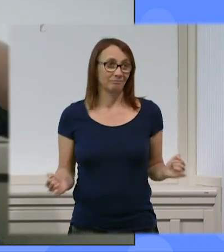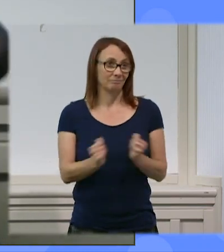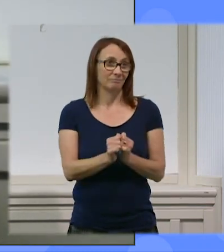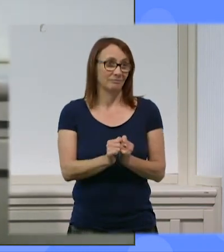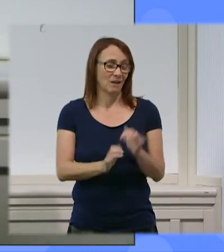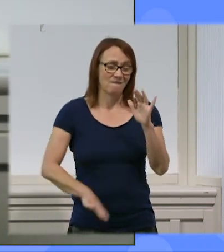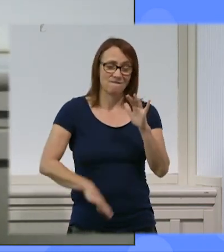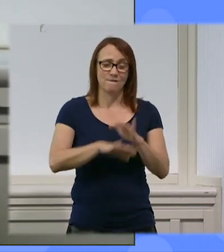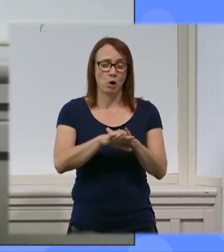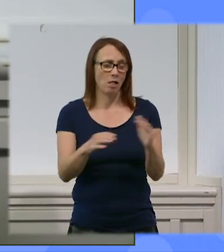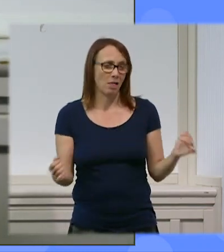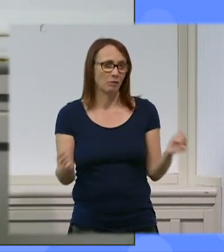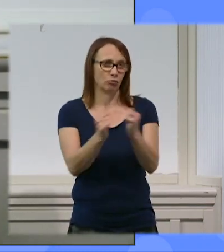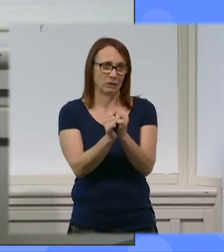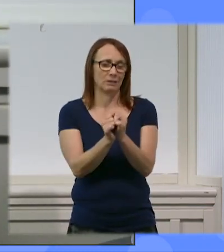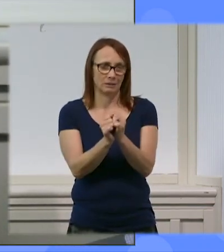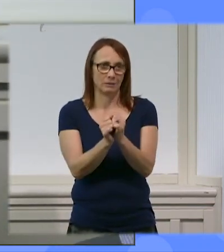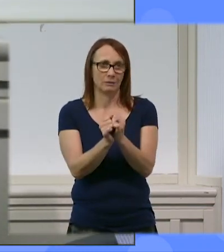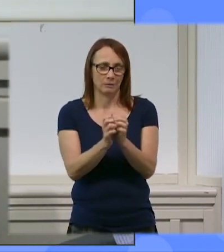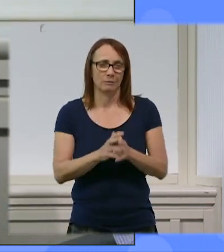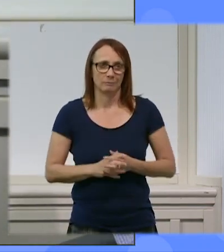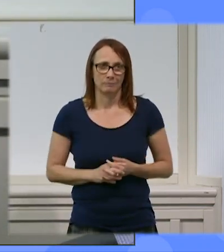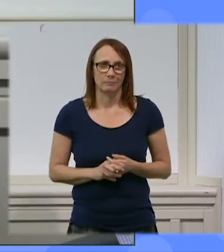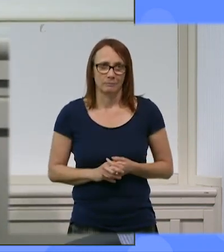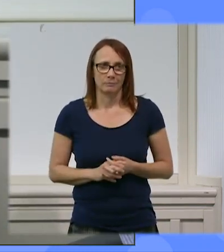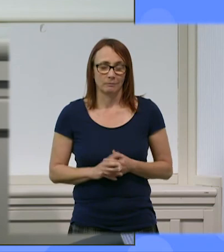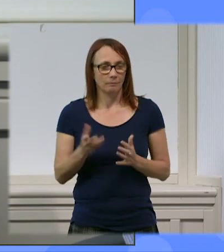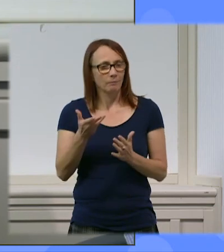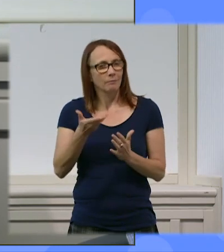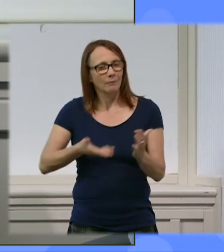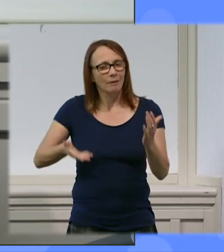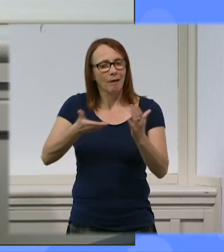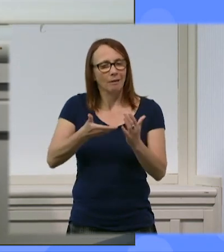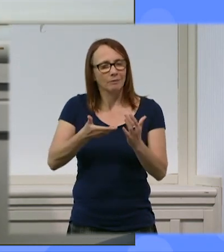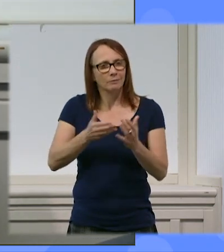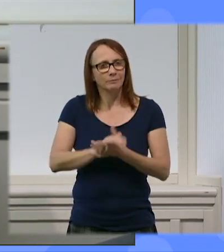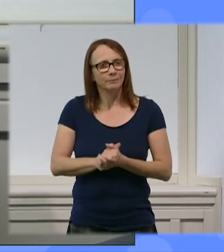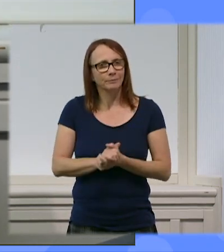ticket absolutely bang-on and just to add to that the benefits of cooperative